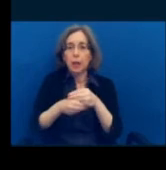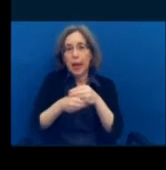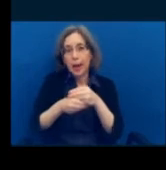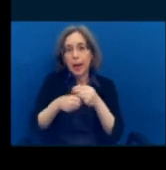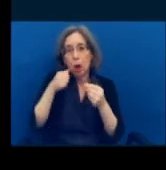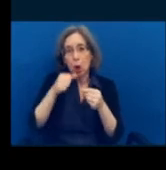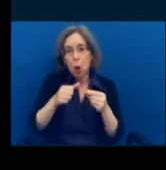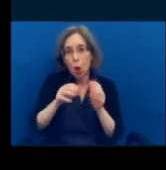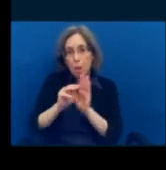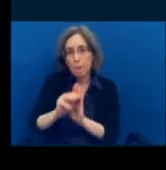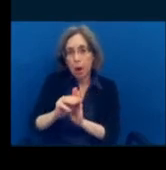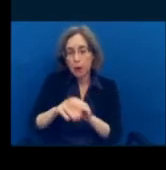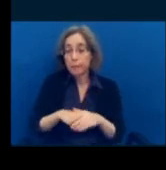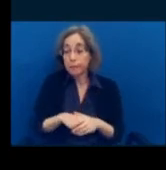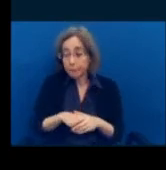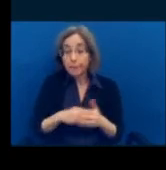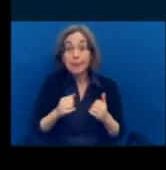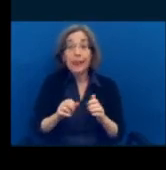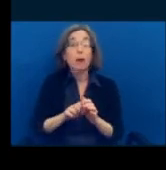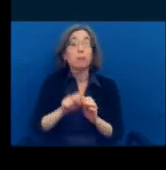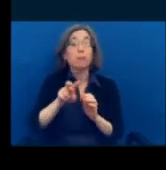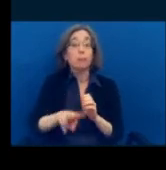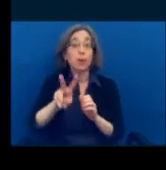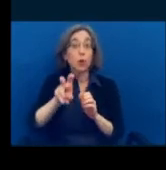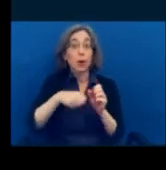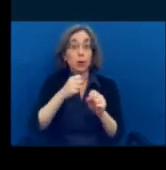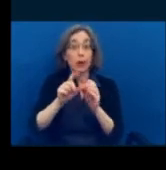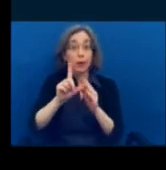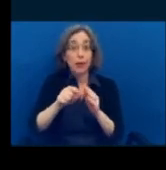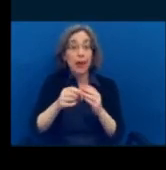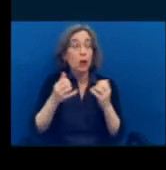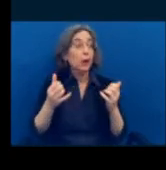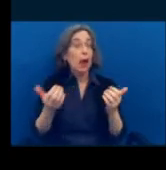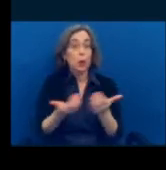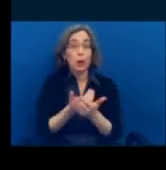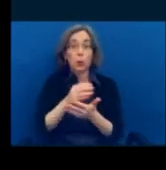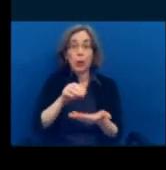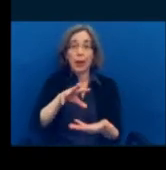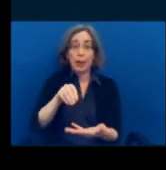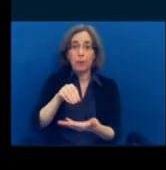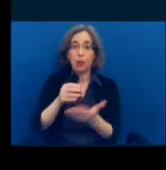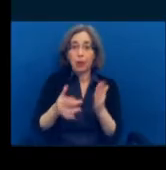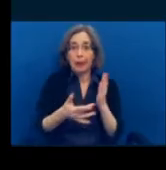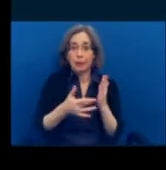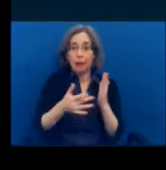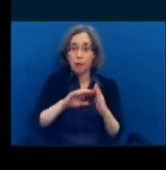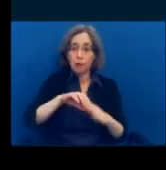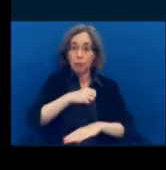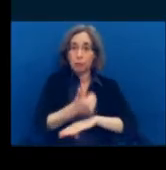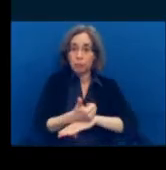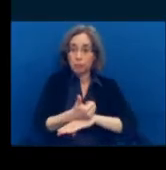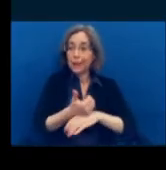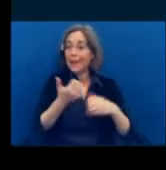JUMPING AHEAD 200 CENTURIES WE KNEW TECHNOLOGIES WERE DEVELOPED, YOU COULD NOW SEE THE